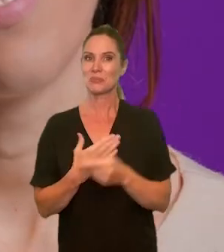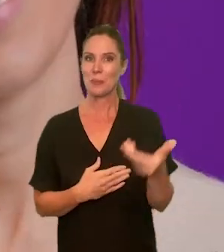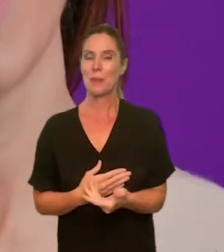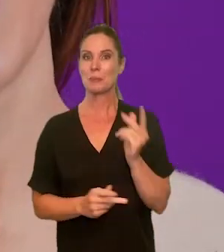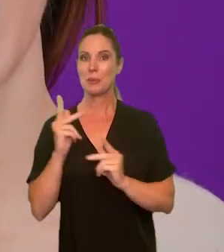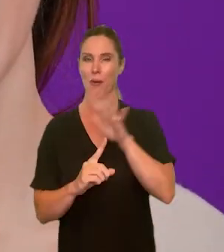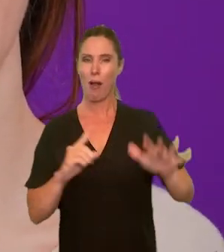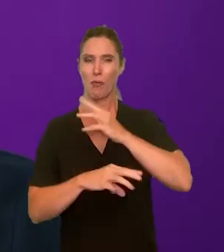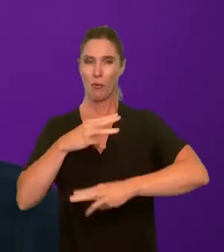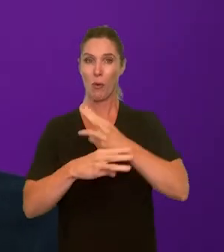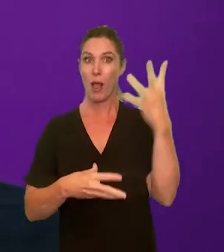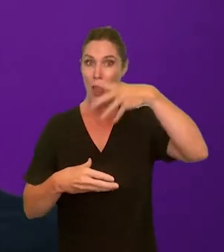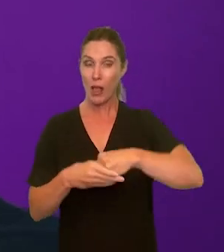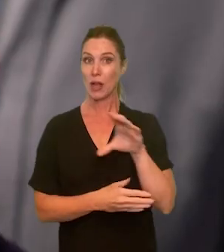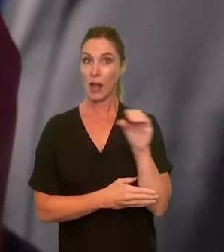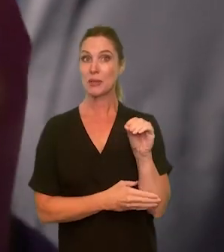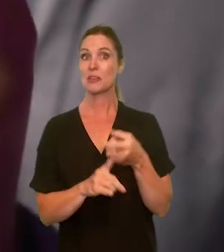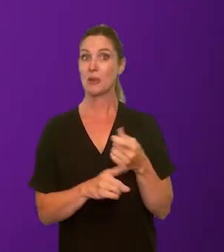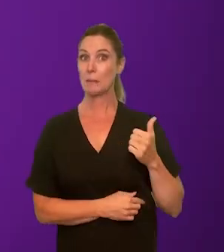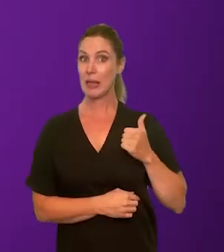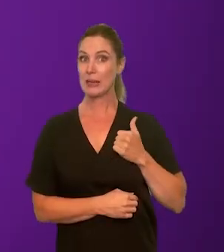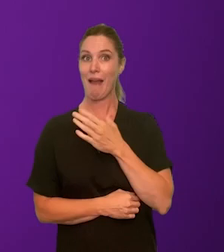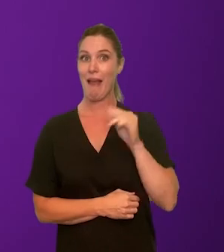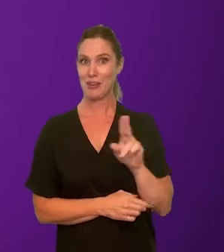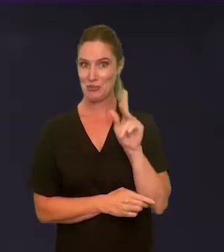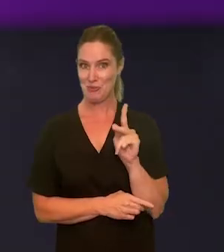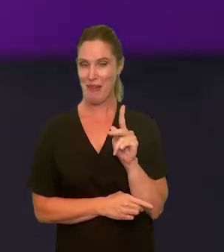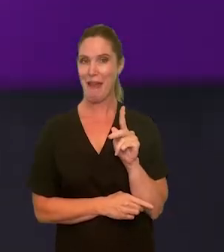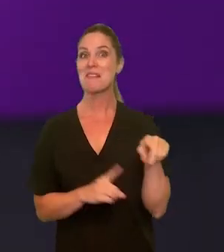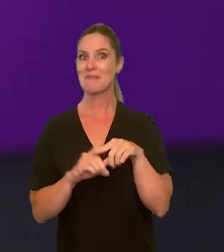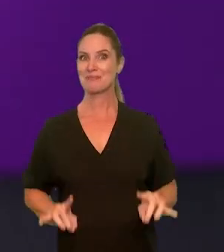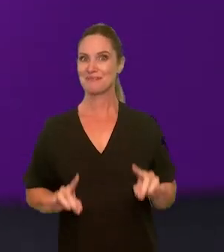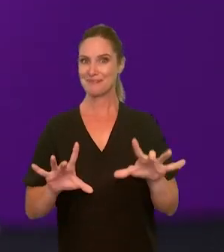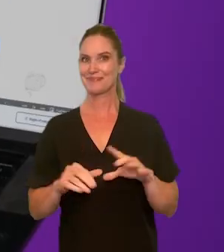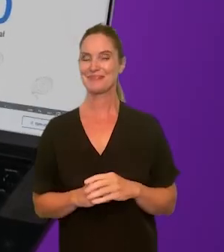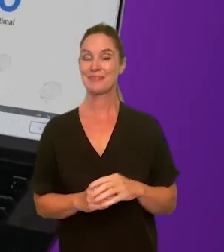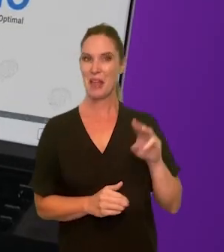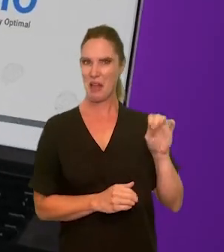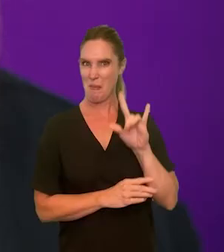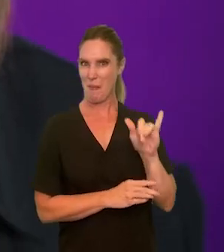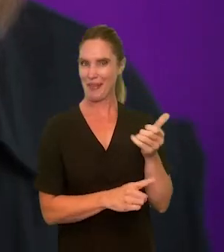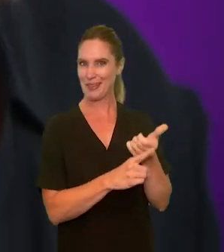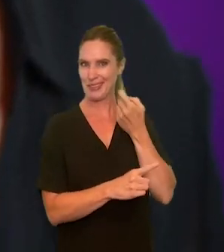including companies from Canada and the United Kingdom, as well as Australia. And as Molly mentioned, it also marks